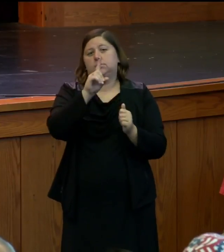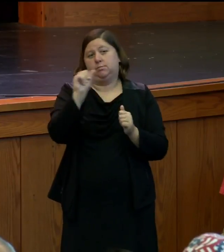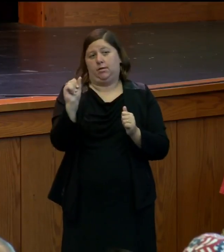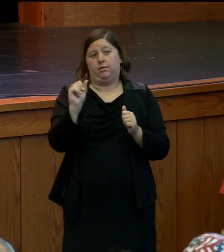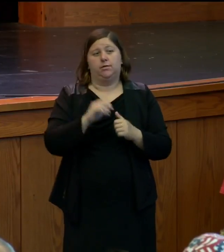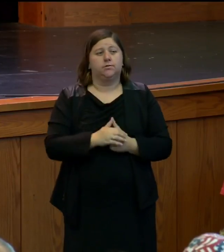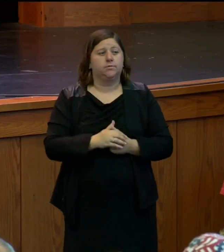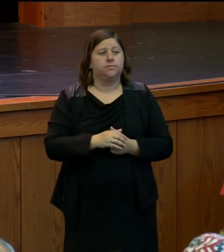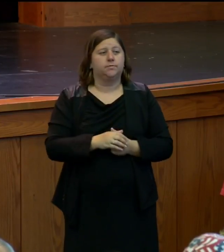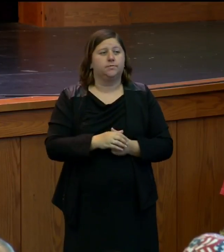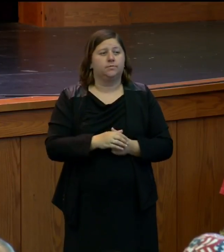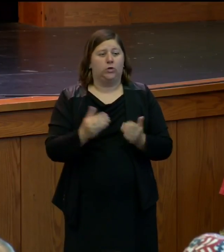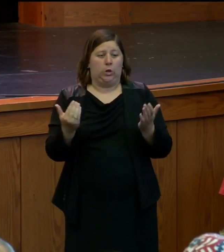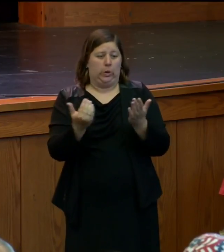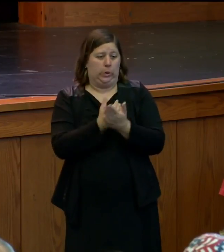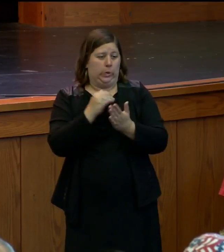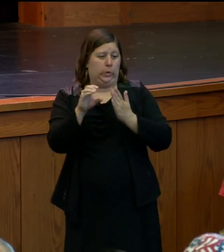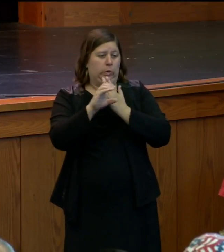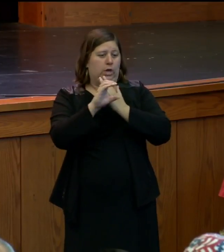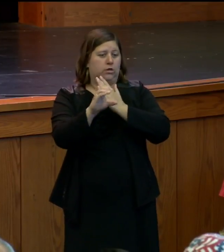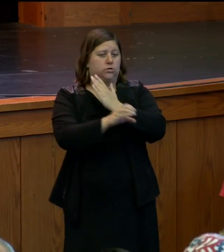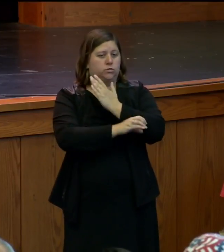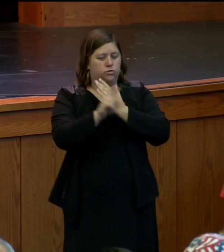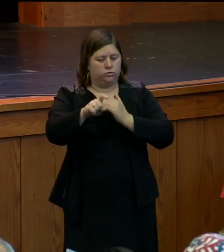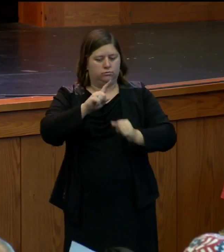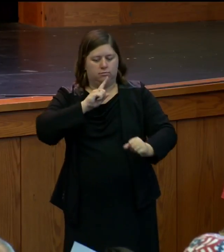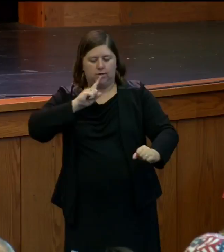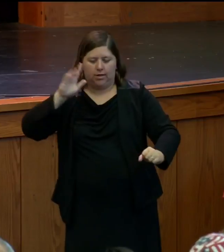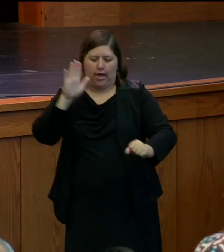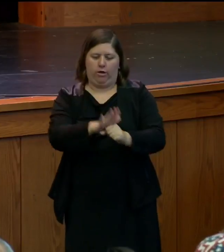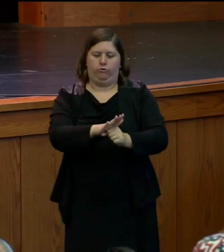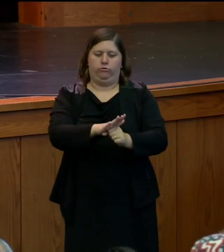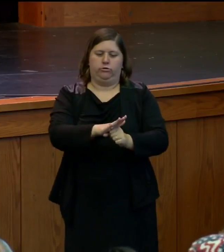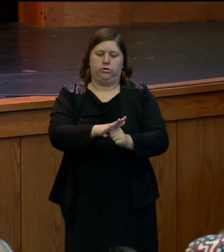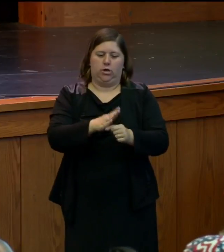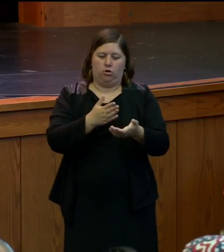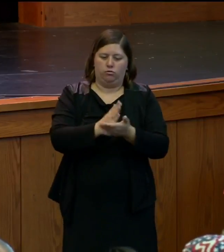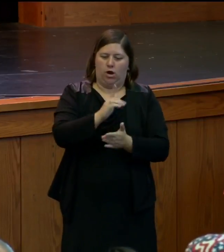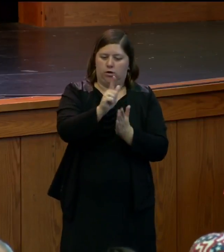IT IS AN INHERENTLY A RIGHT TO COUNSEL NOT JUST IN CRIMINAL